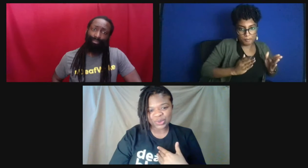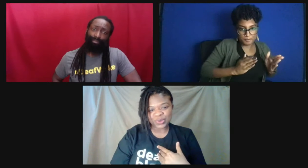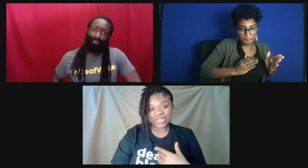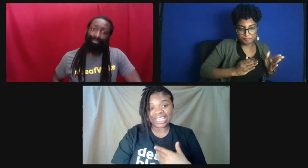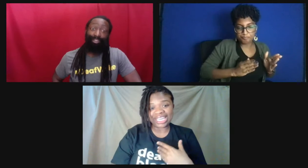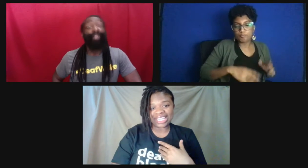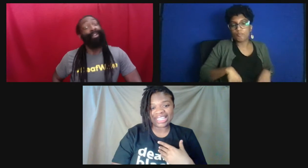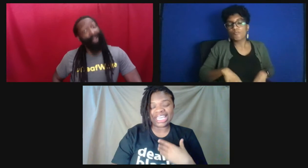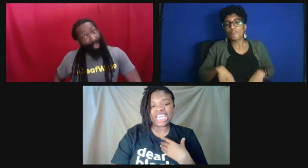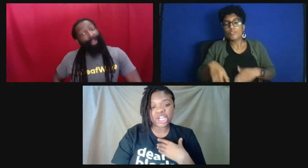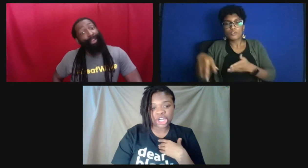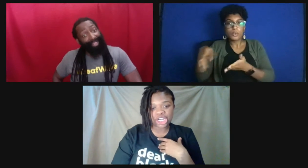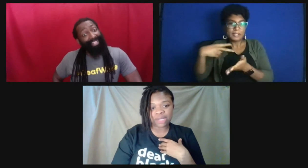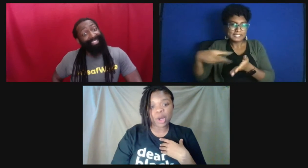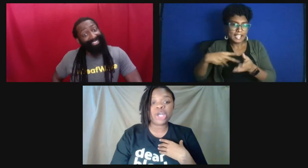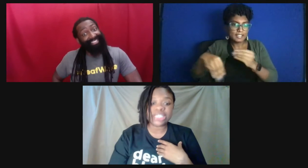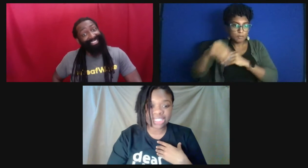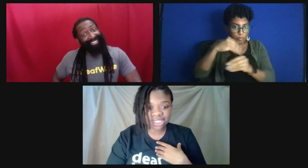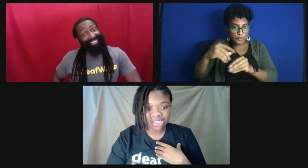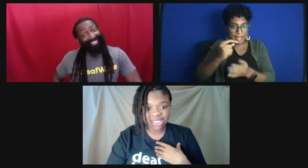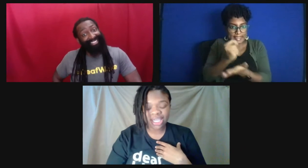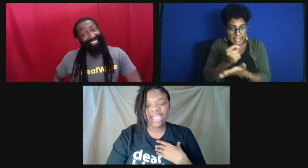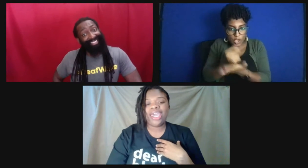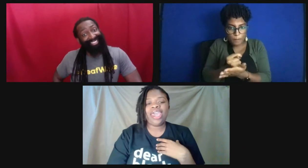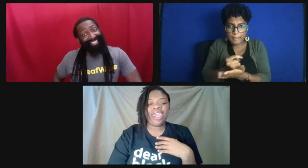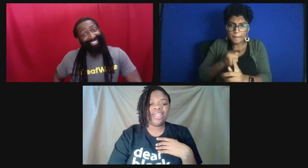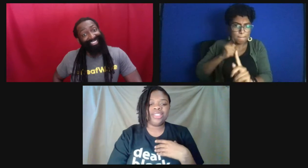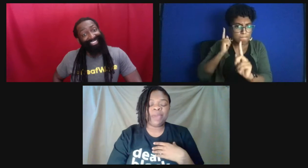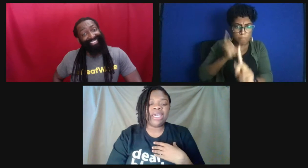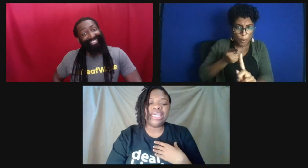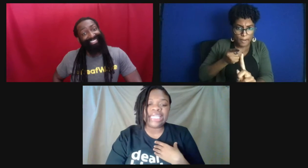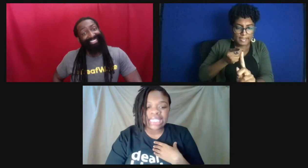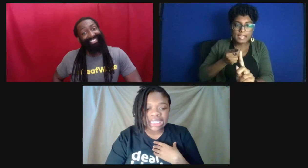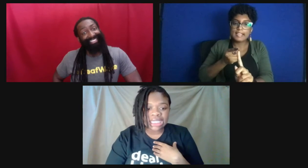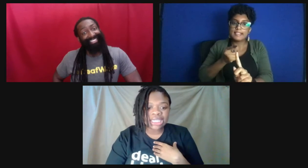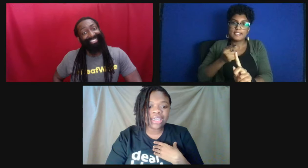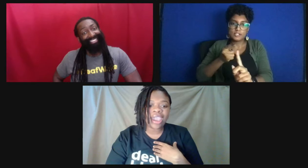into the inner person and it's about healing